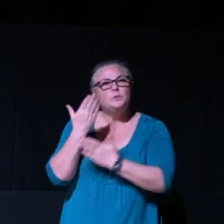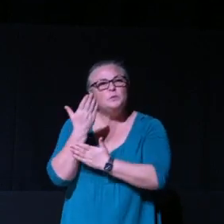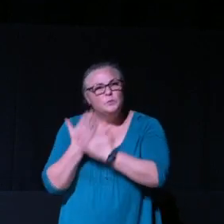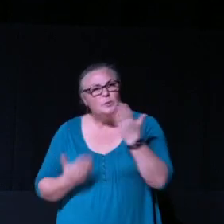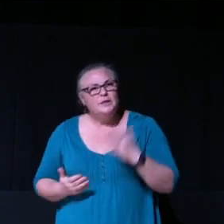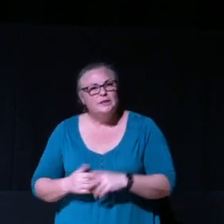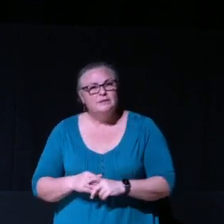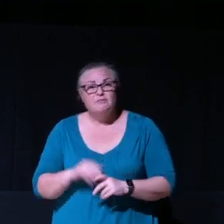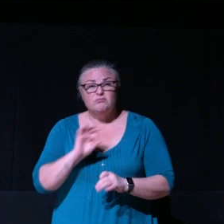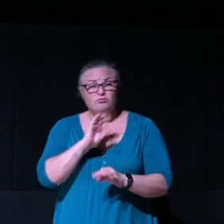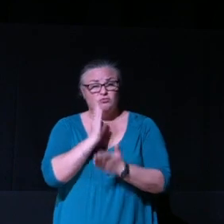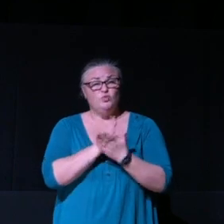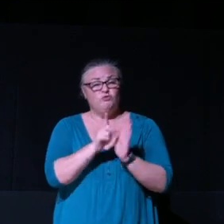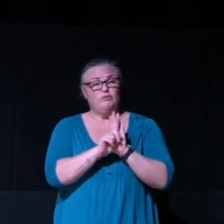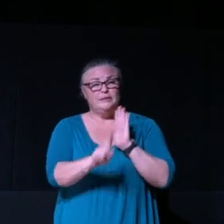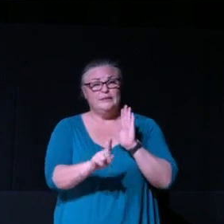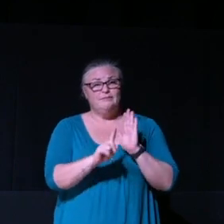Any monoscule any thoughts on that?